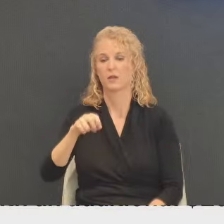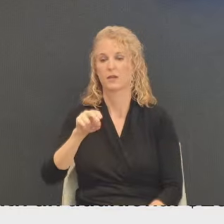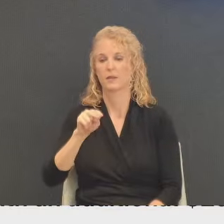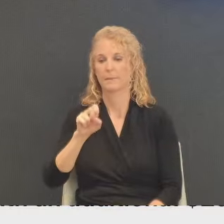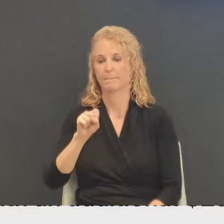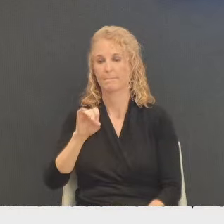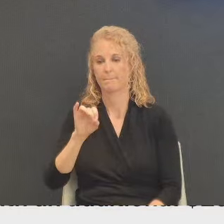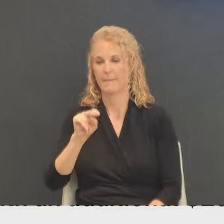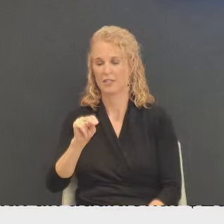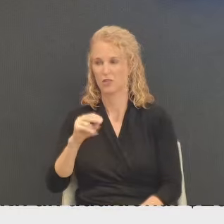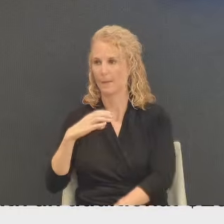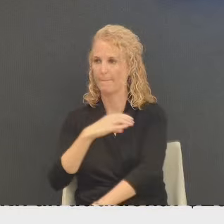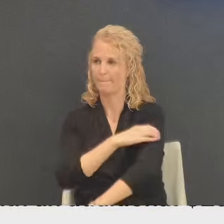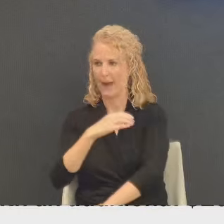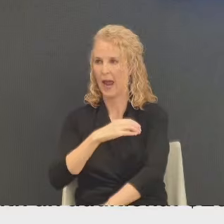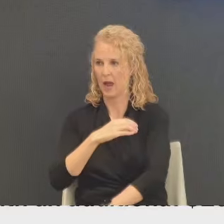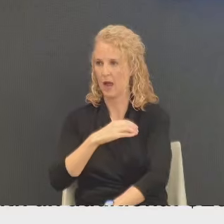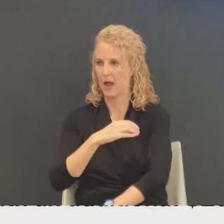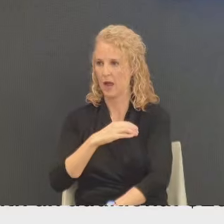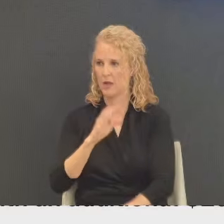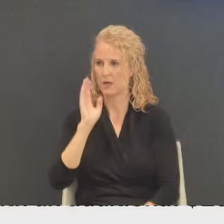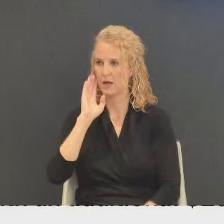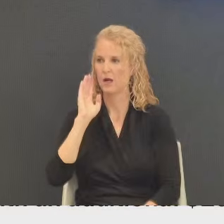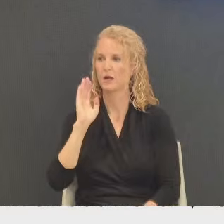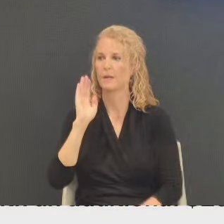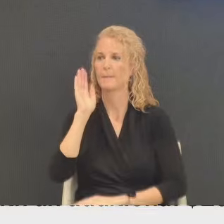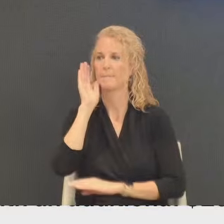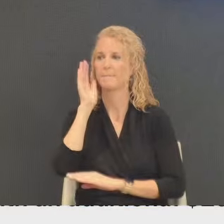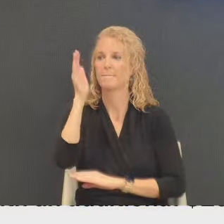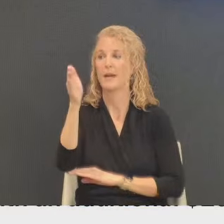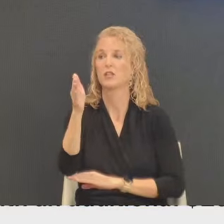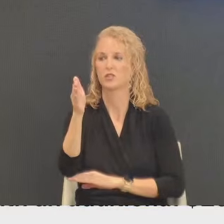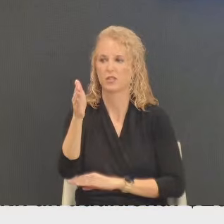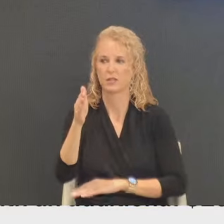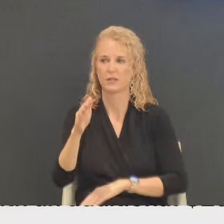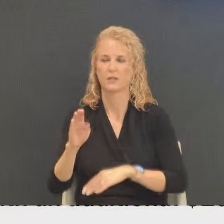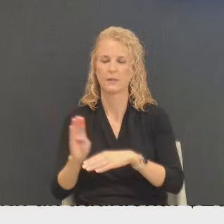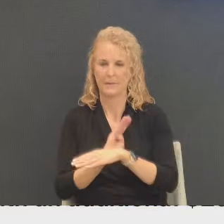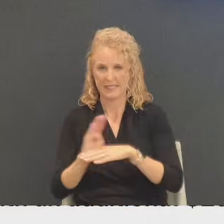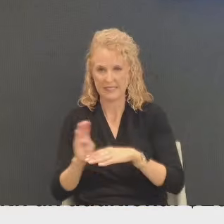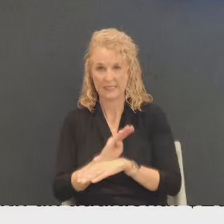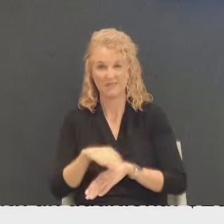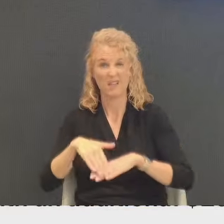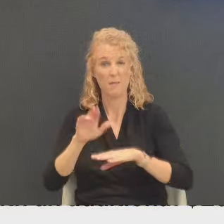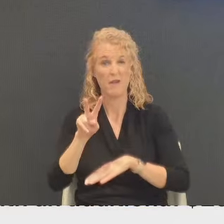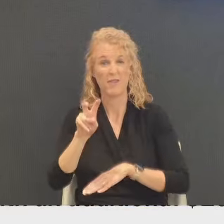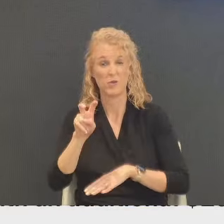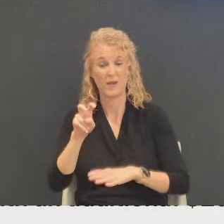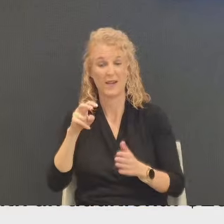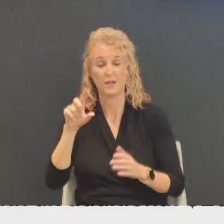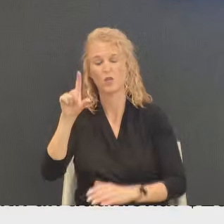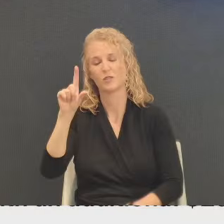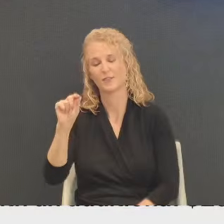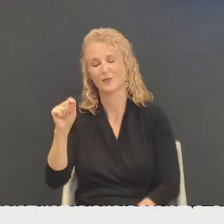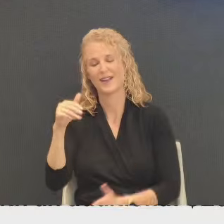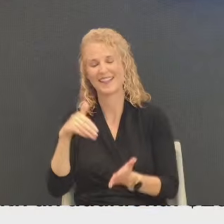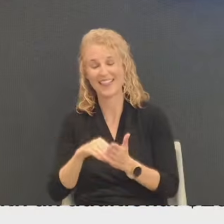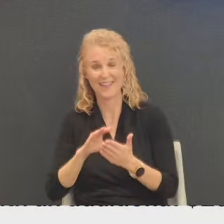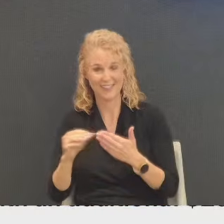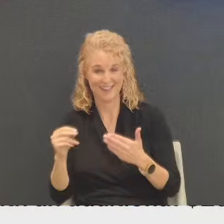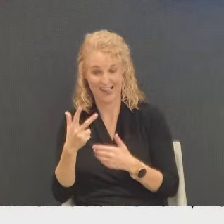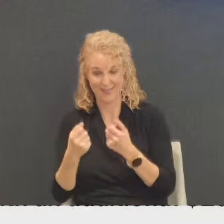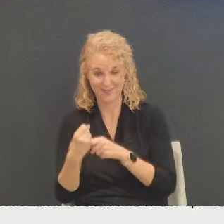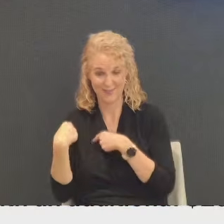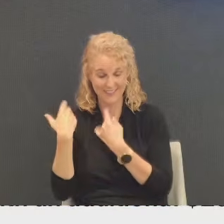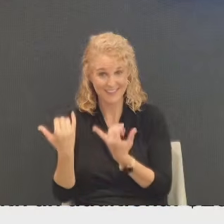do and that has awarded more than $20,000 to small businesses over the last three years. It will